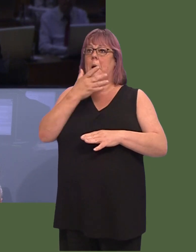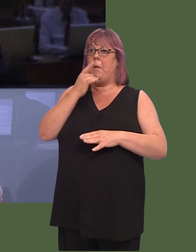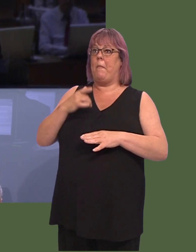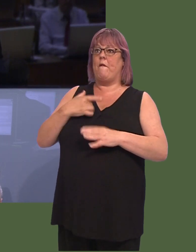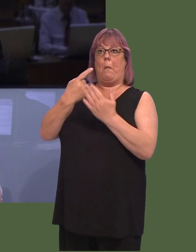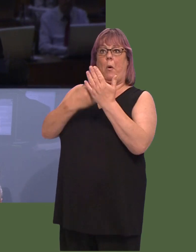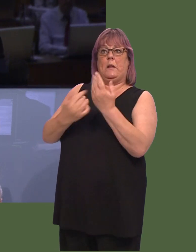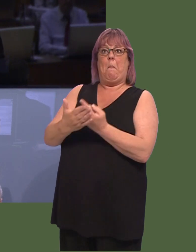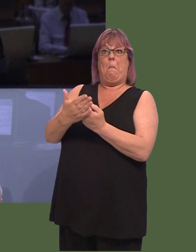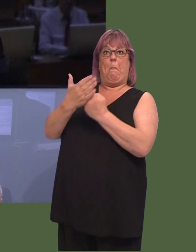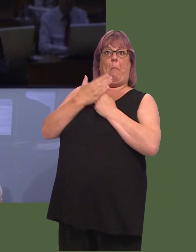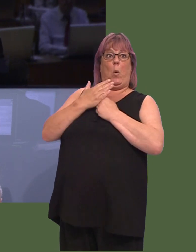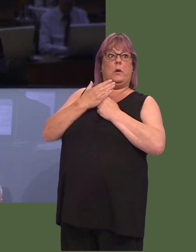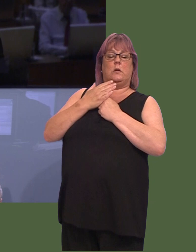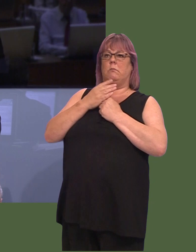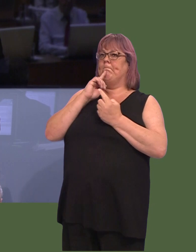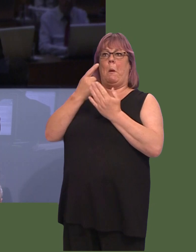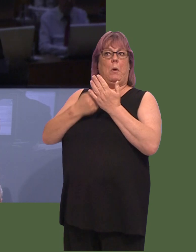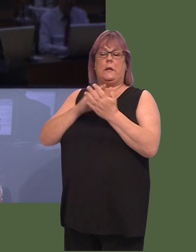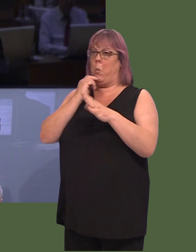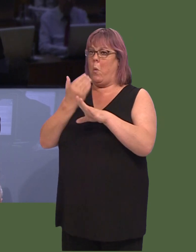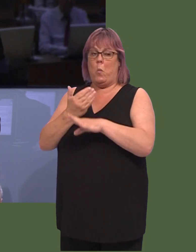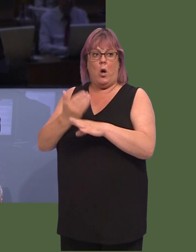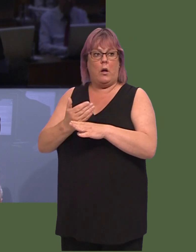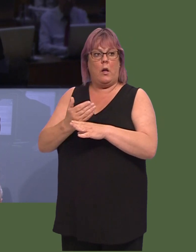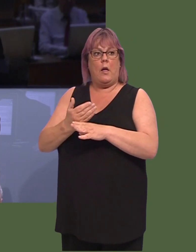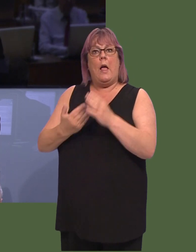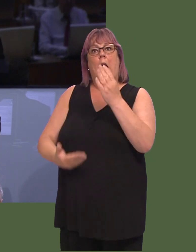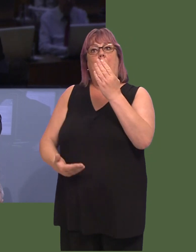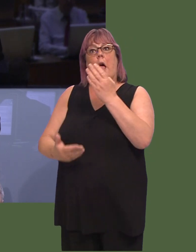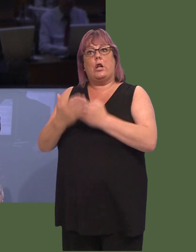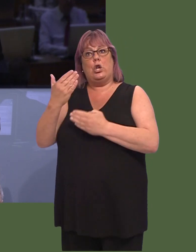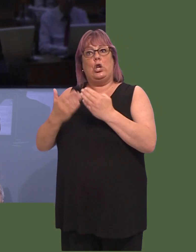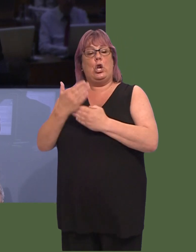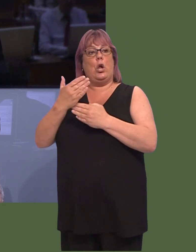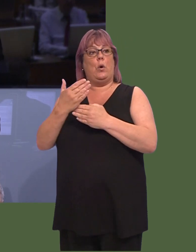people feel that policies are imposed on them, the policies don't work, and that a new tackling